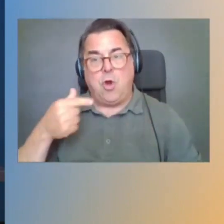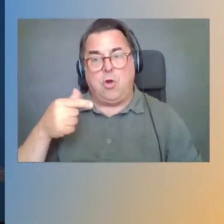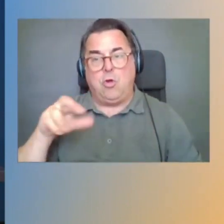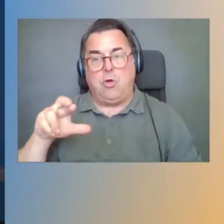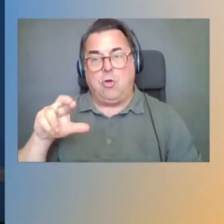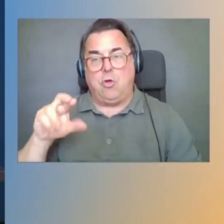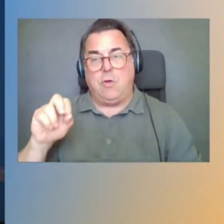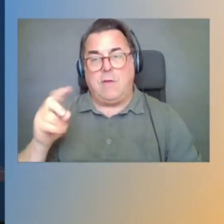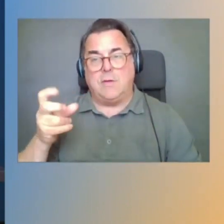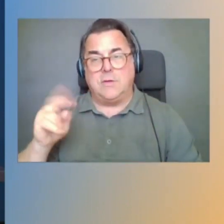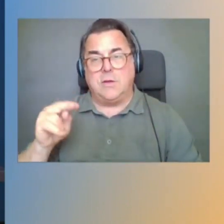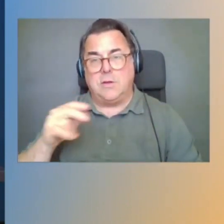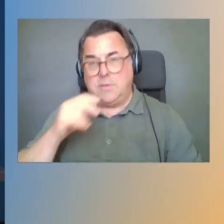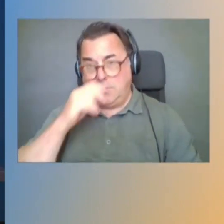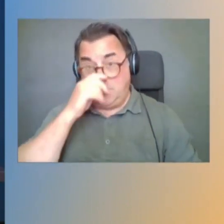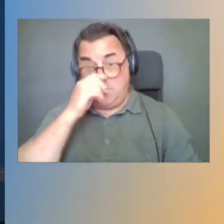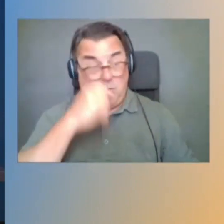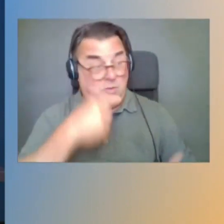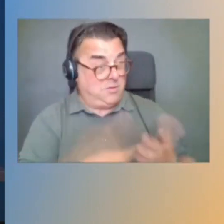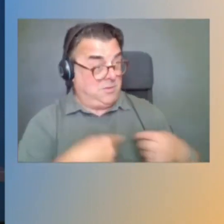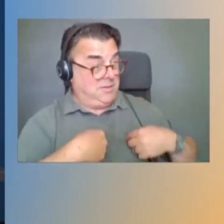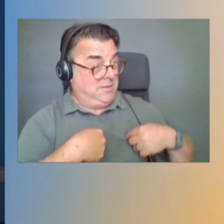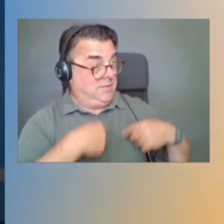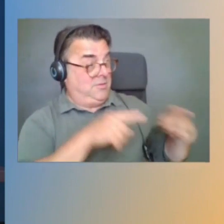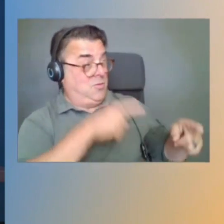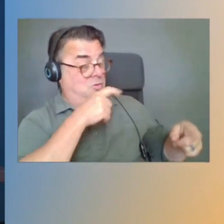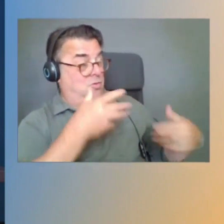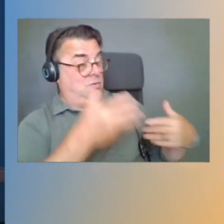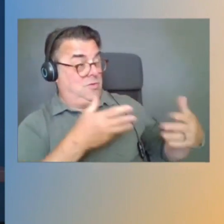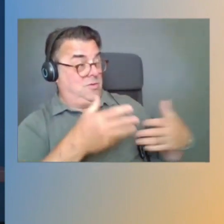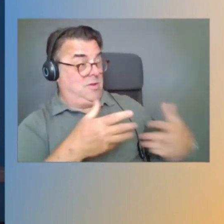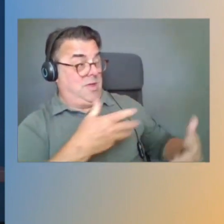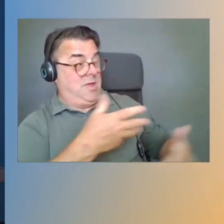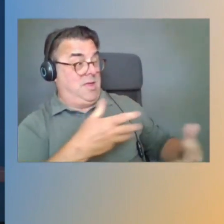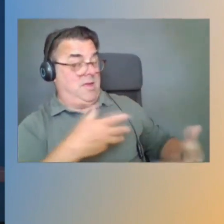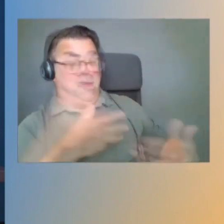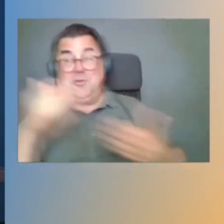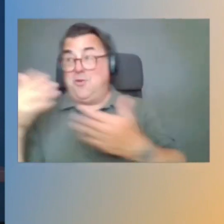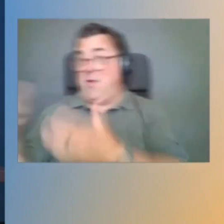Wanna talk about it or do you want me to talk about it? Go ahead, Arthur, yeah. - I can do it. That's fine.